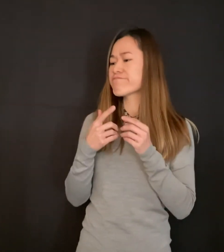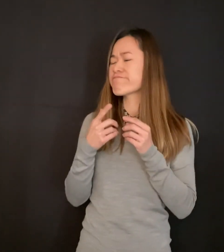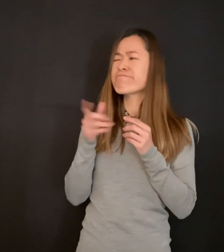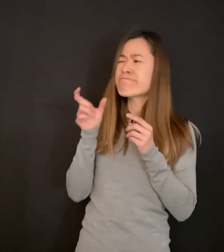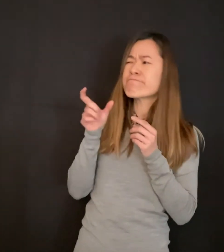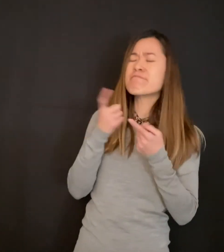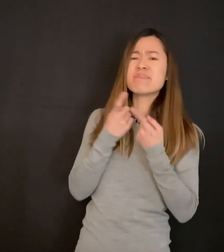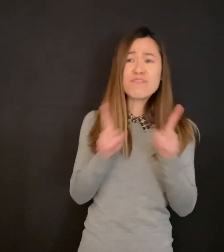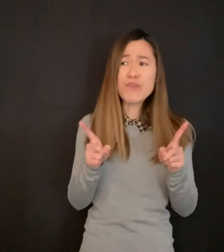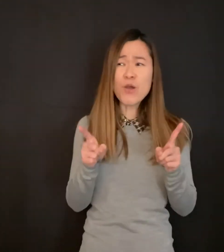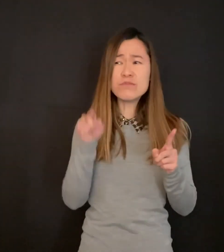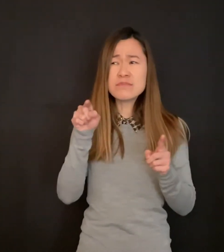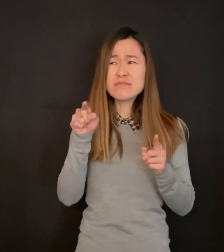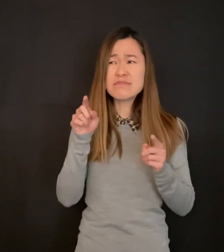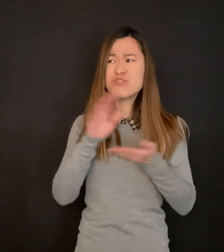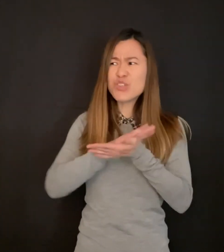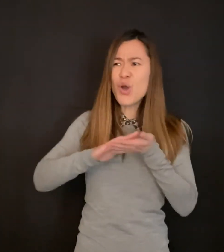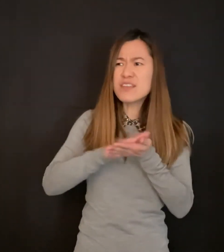So...Podcast.